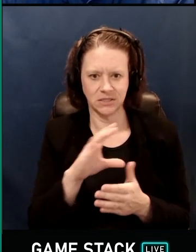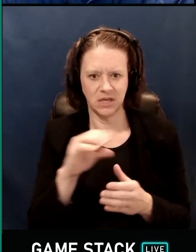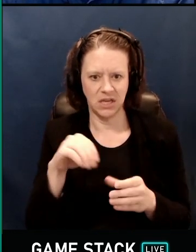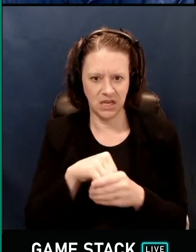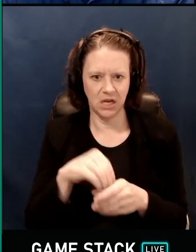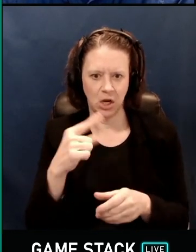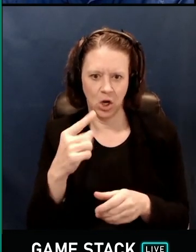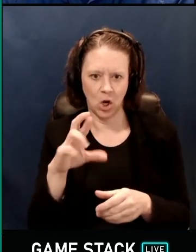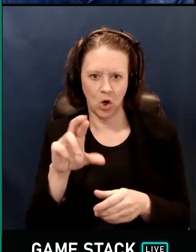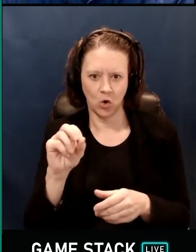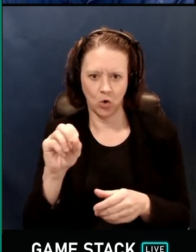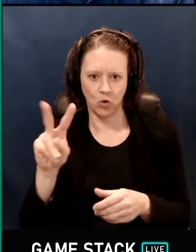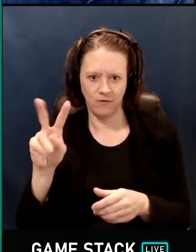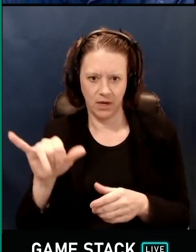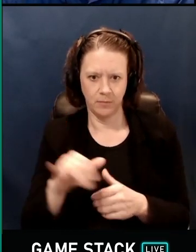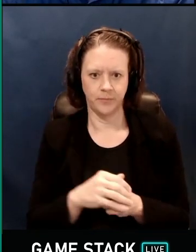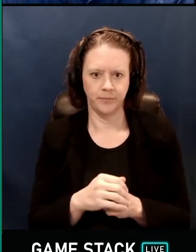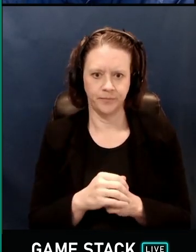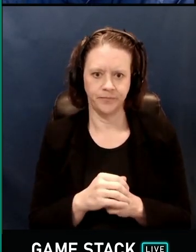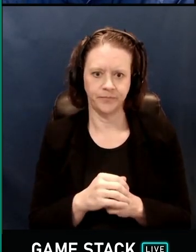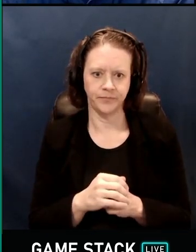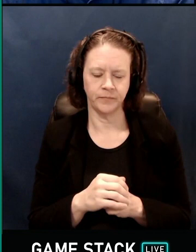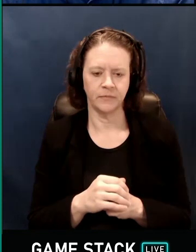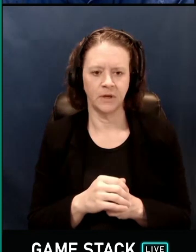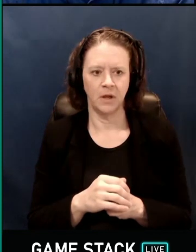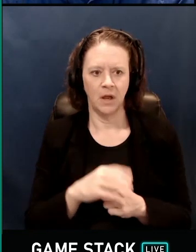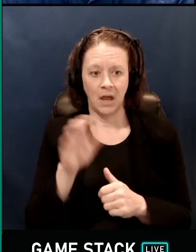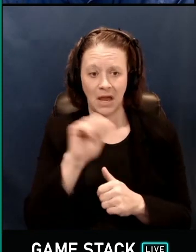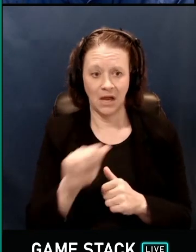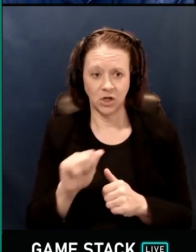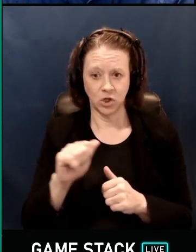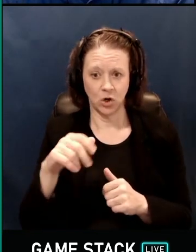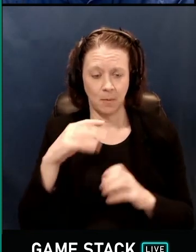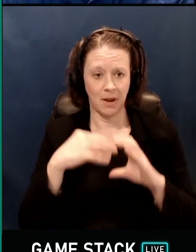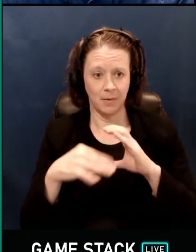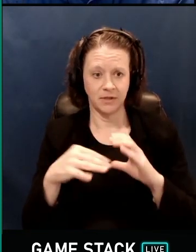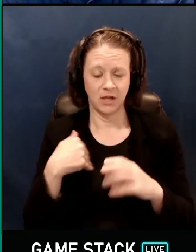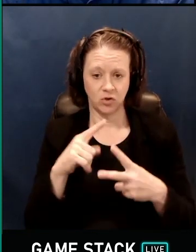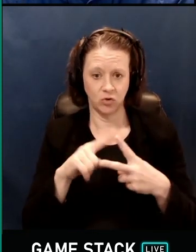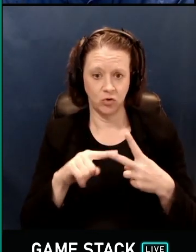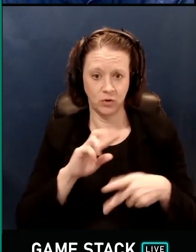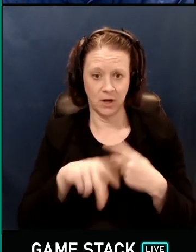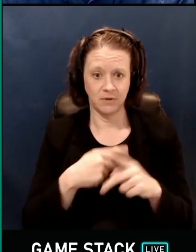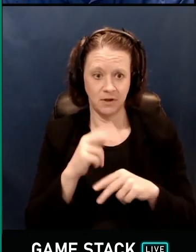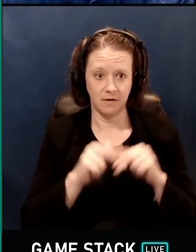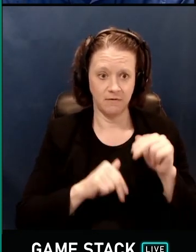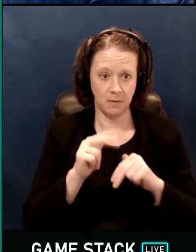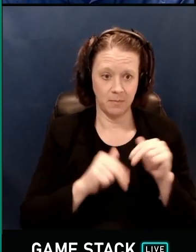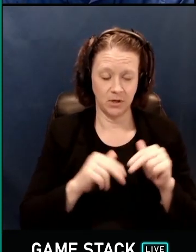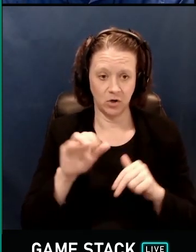Azure pipelines have two types of build agents, self hosted and Microsoft hosted.